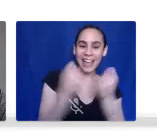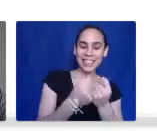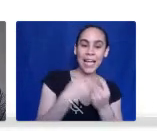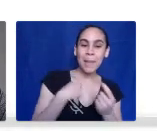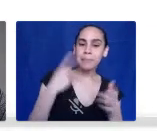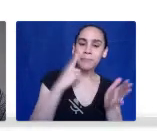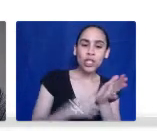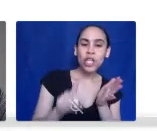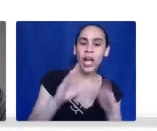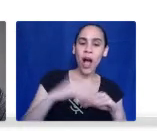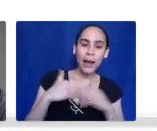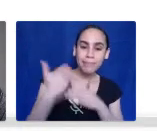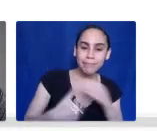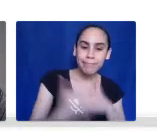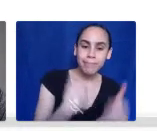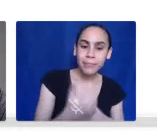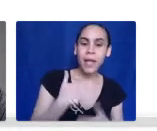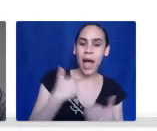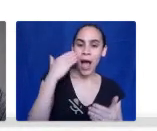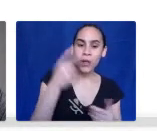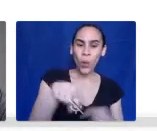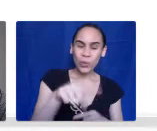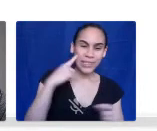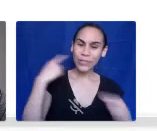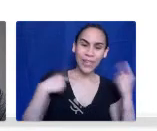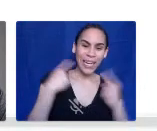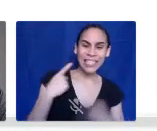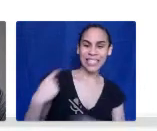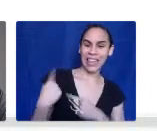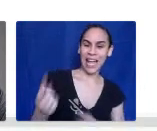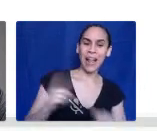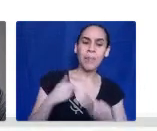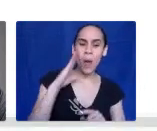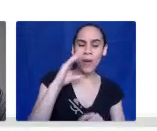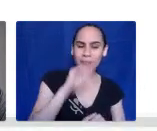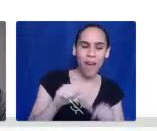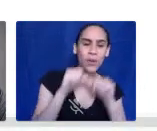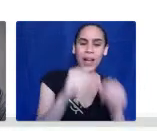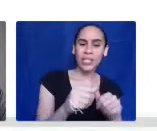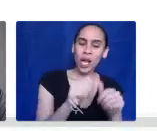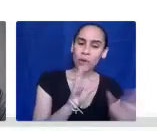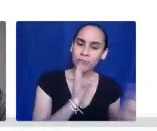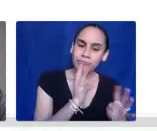to continue chatting hope you have an awesome day short and sweet keep it positive um you know it's